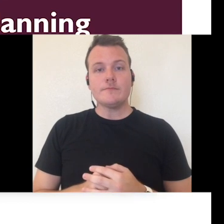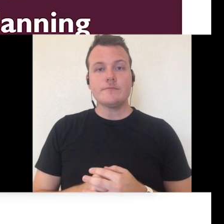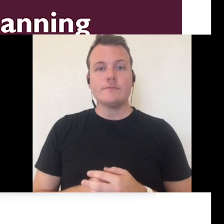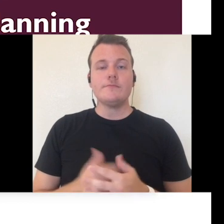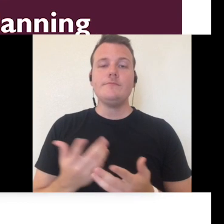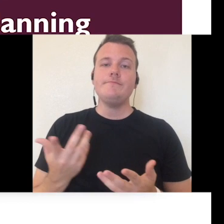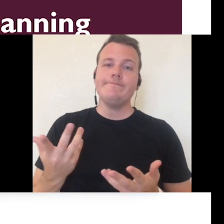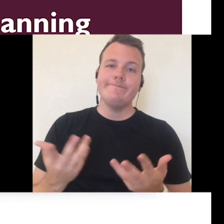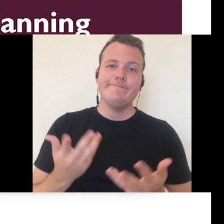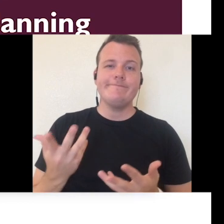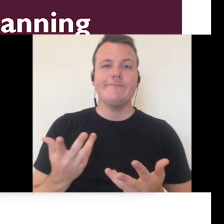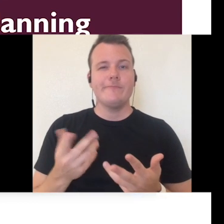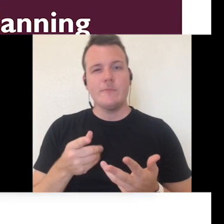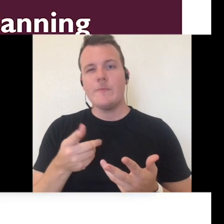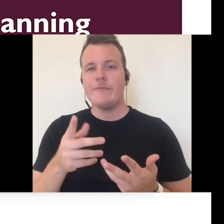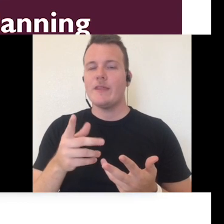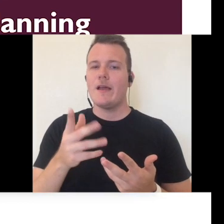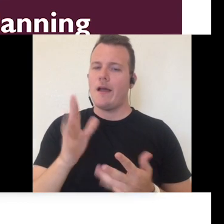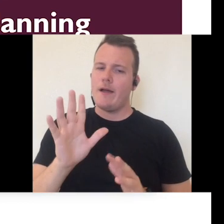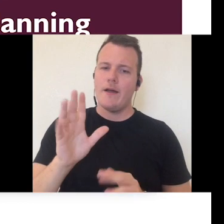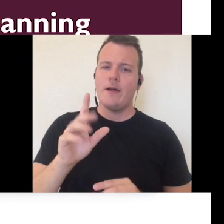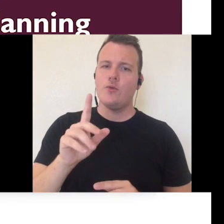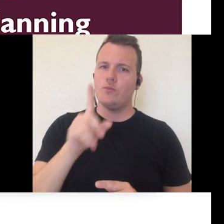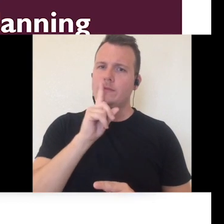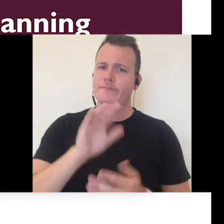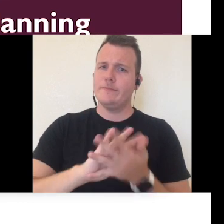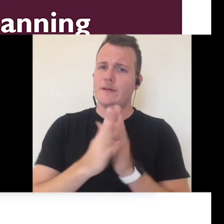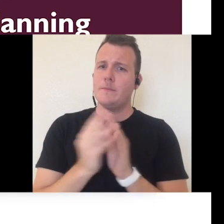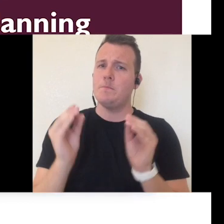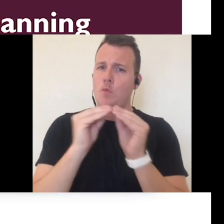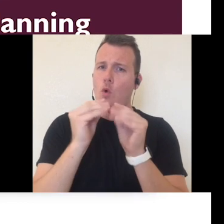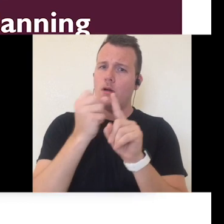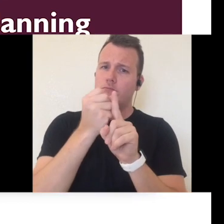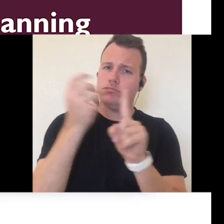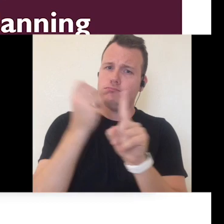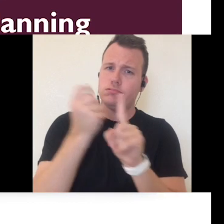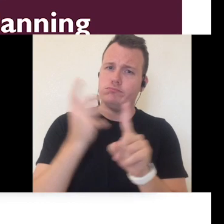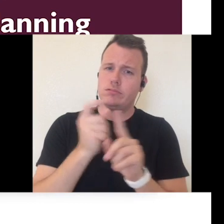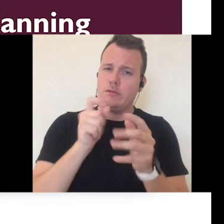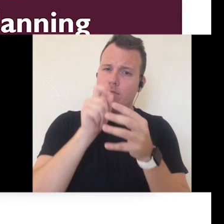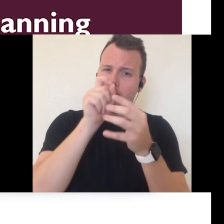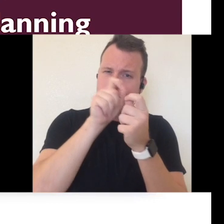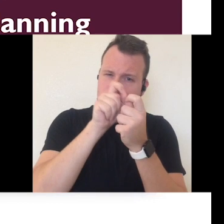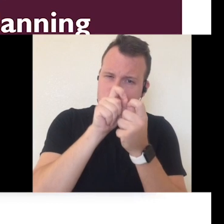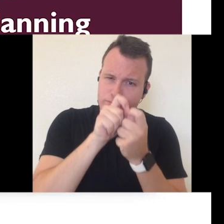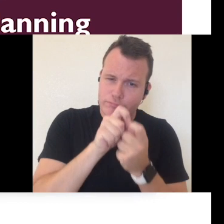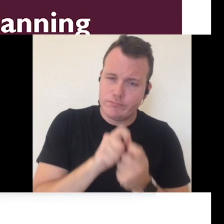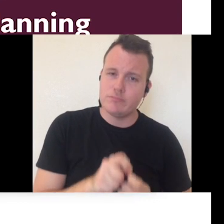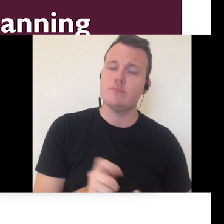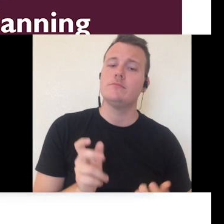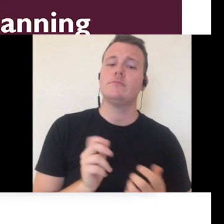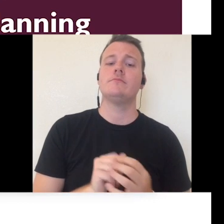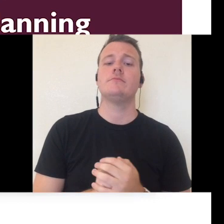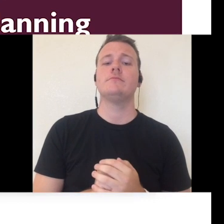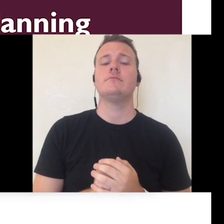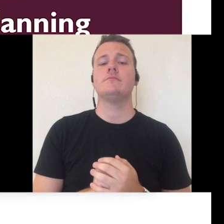based on the plan a free plan or the pitch and again. One of the things about business planning is you'll get online, you say